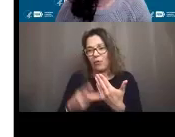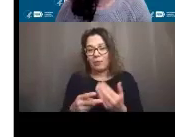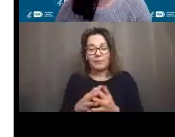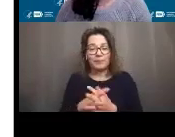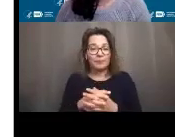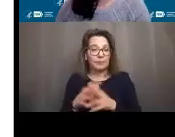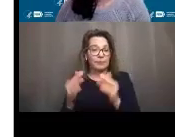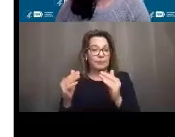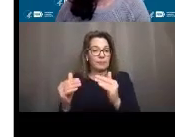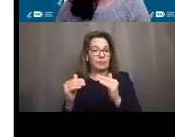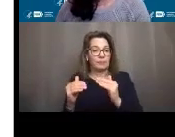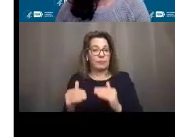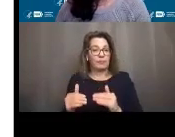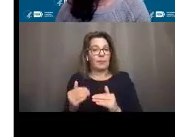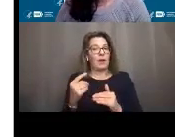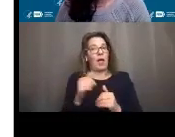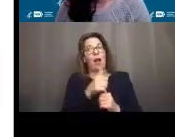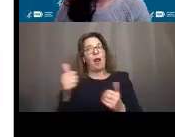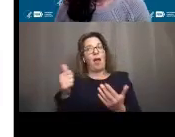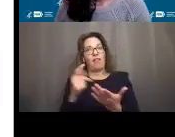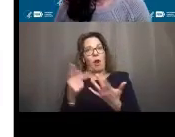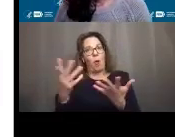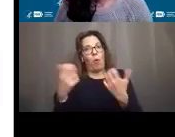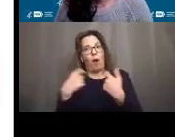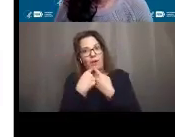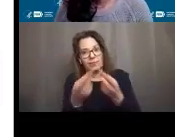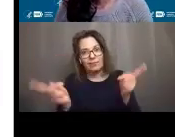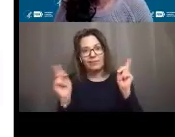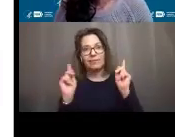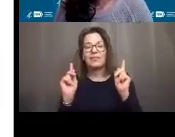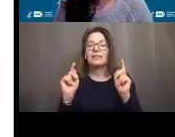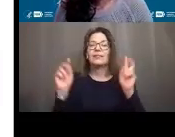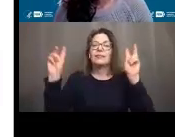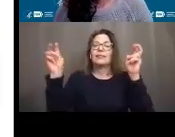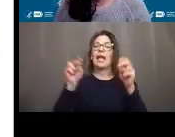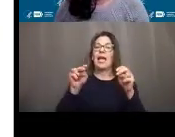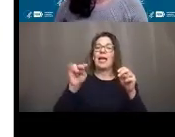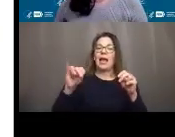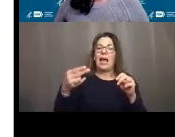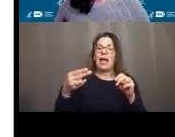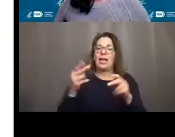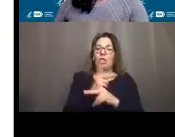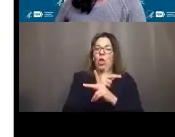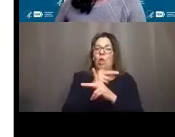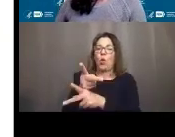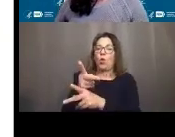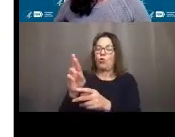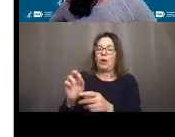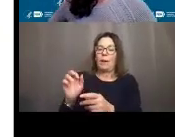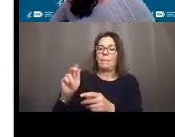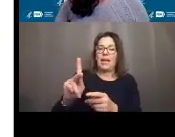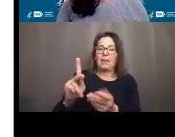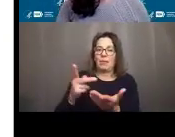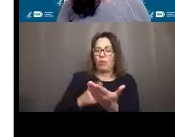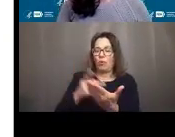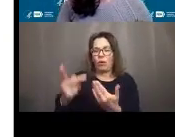scientists proposing innovative high impact projects. This is for those of you who are still early-stage investigators.